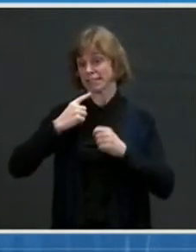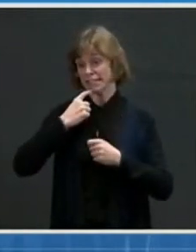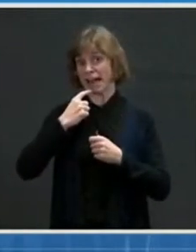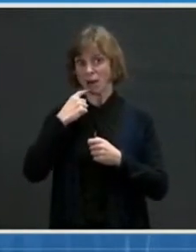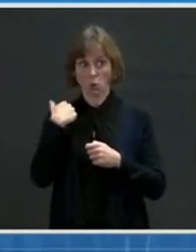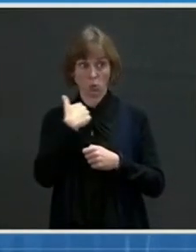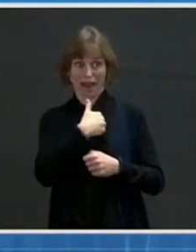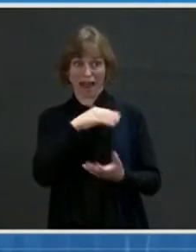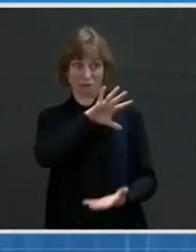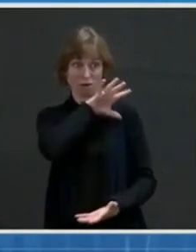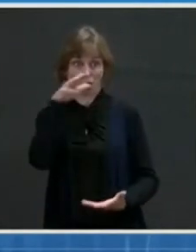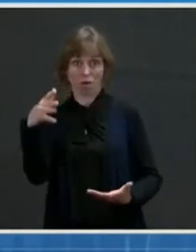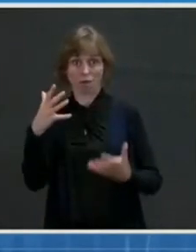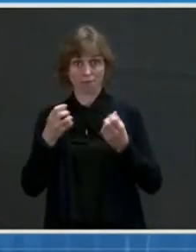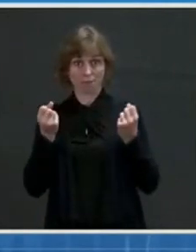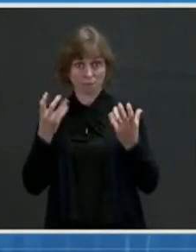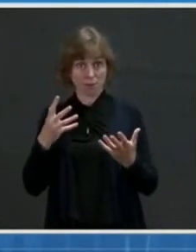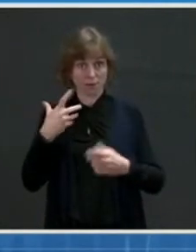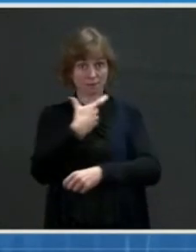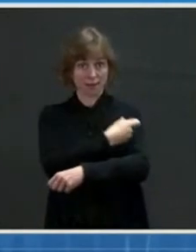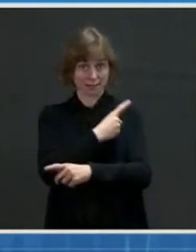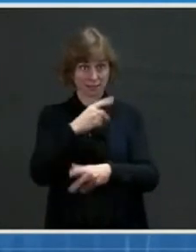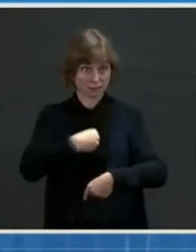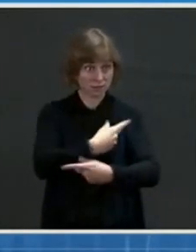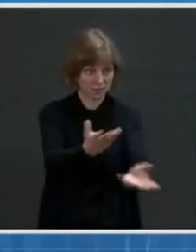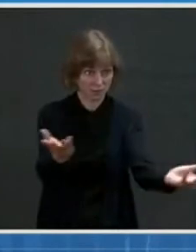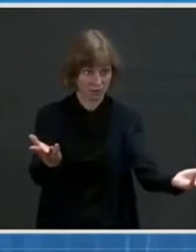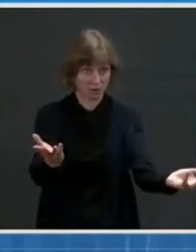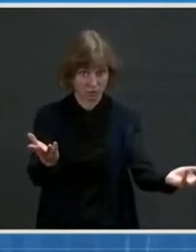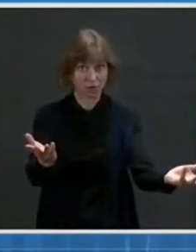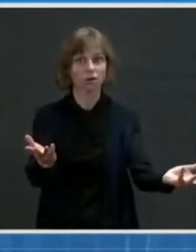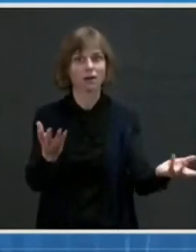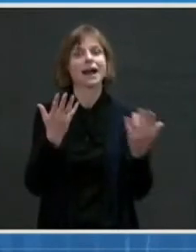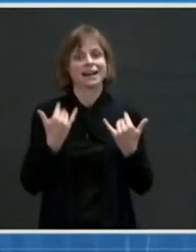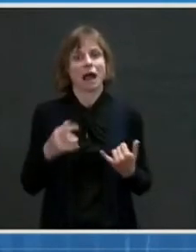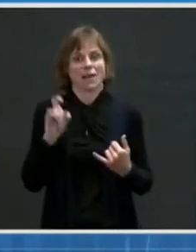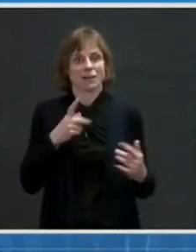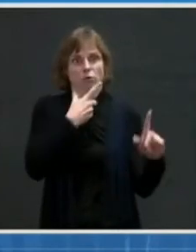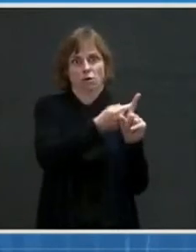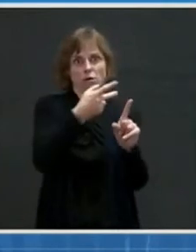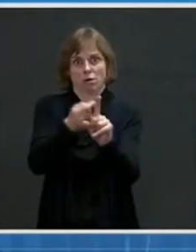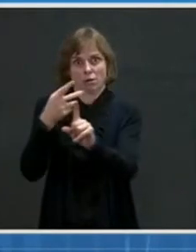ADMINISTERED. SO I THINK WHAT DR. WALENSKY WAS SAYING, WE HAVE A WHOLE LOT